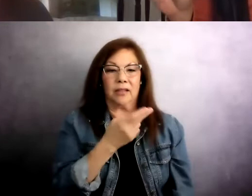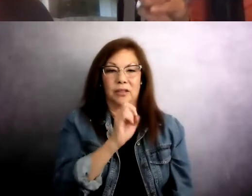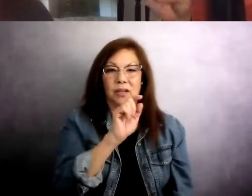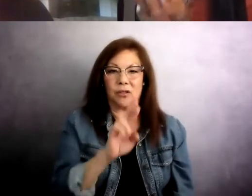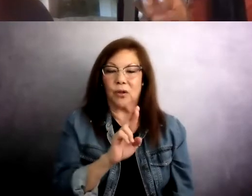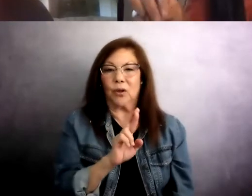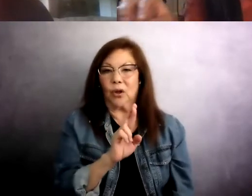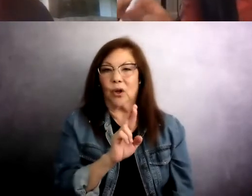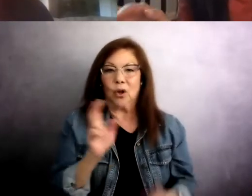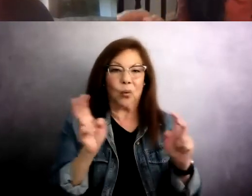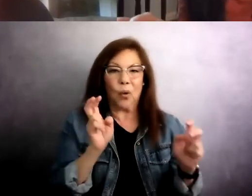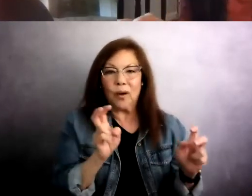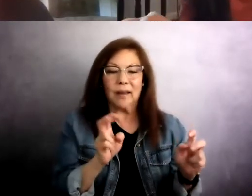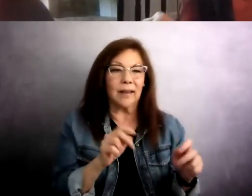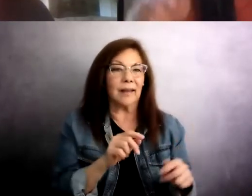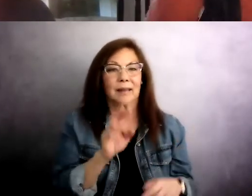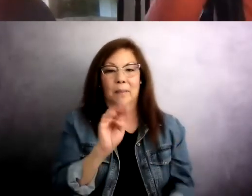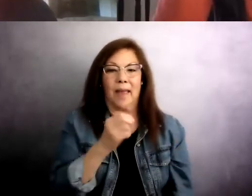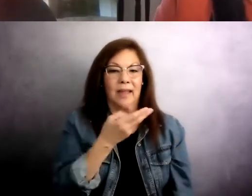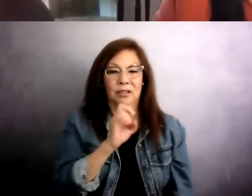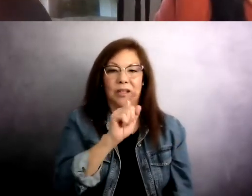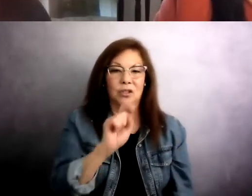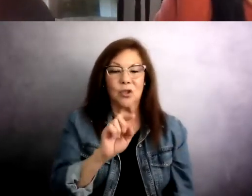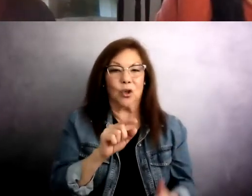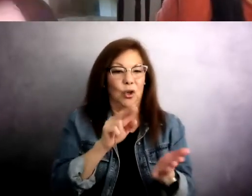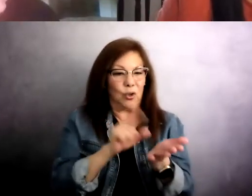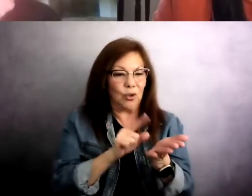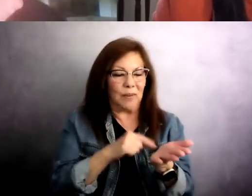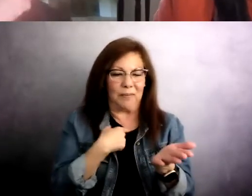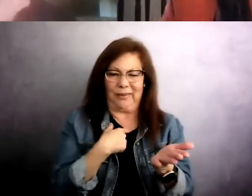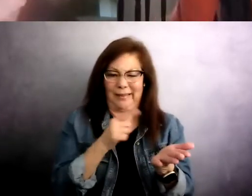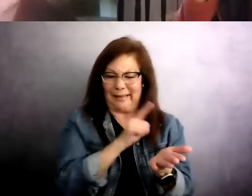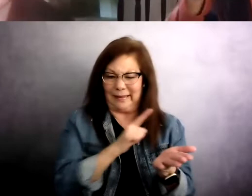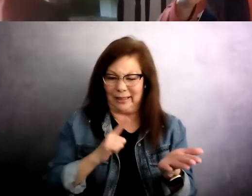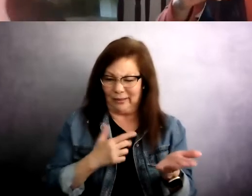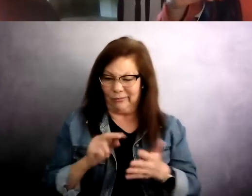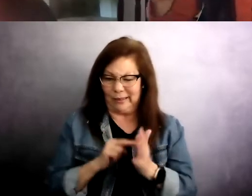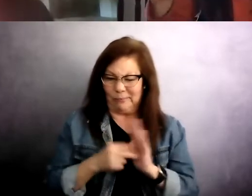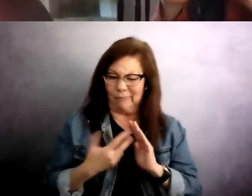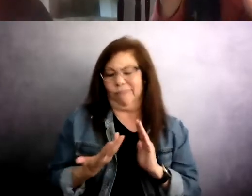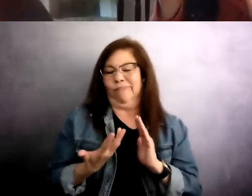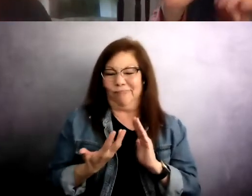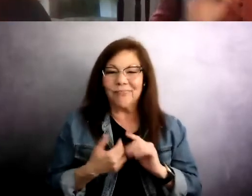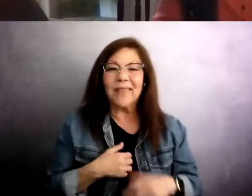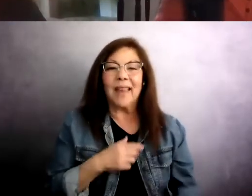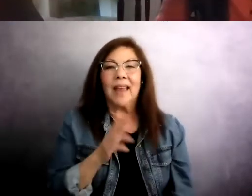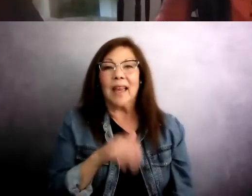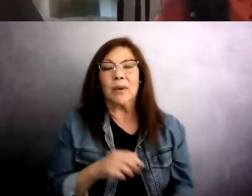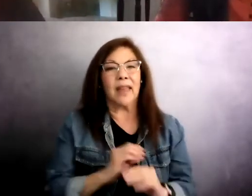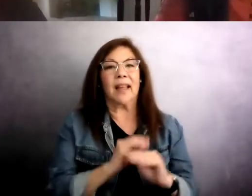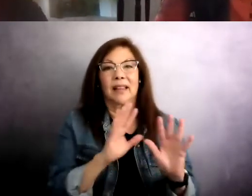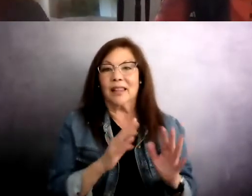like the Manchester newspaper etc. And I kept wondering what is this legislation? What am